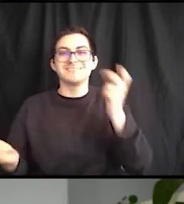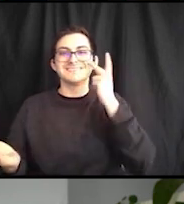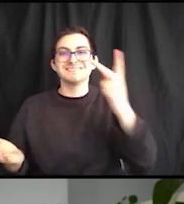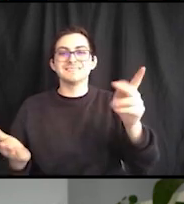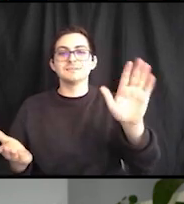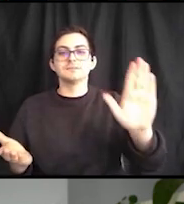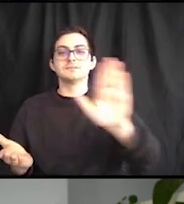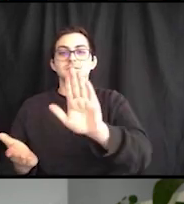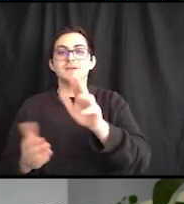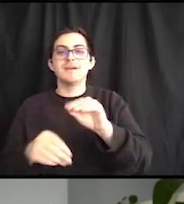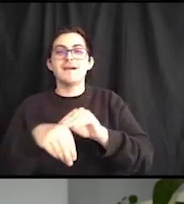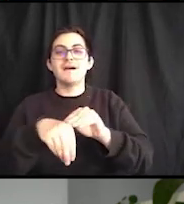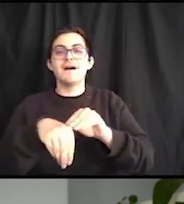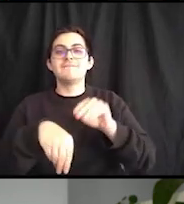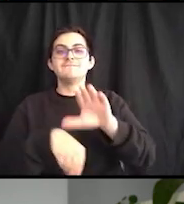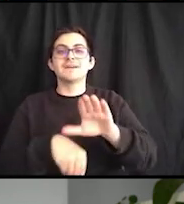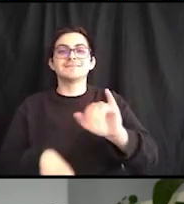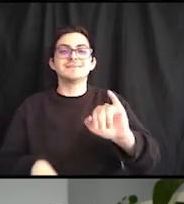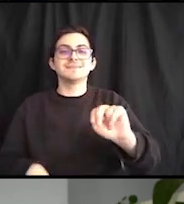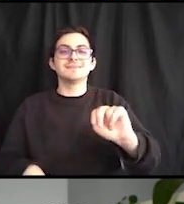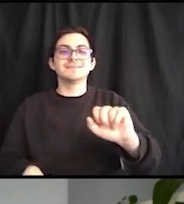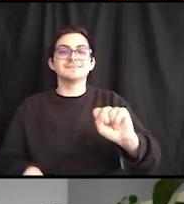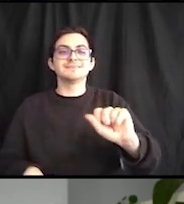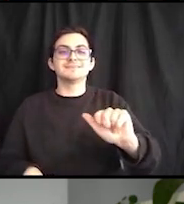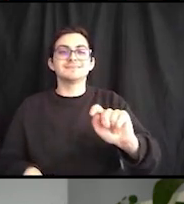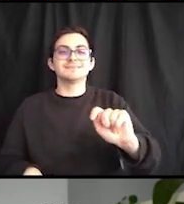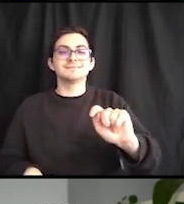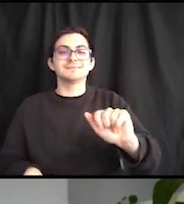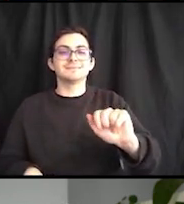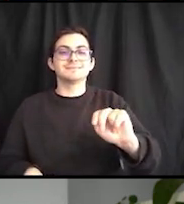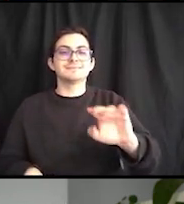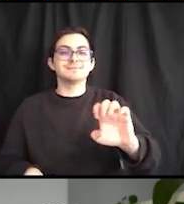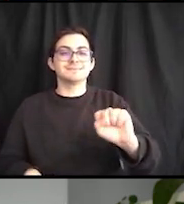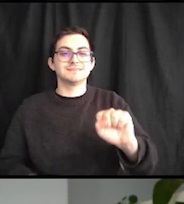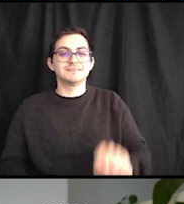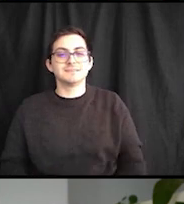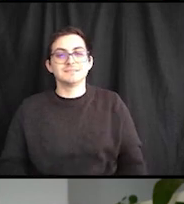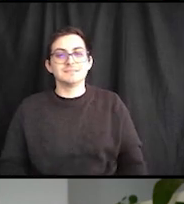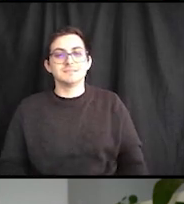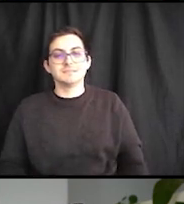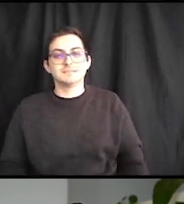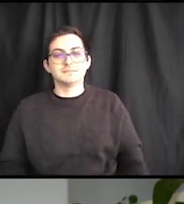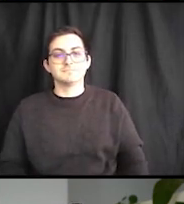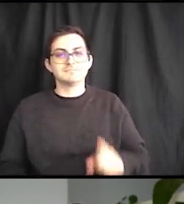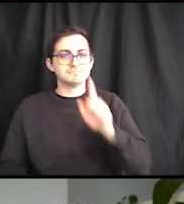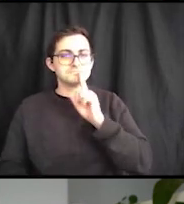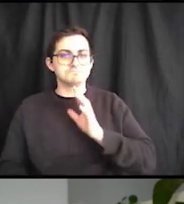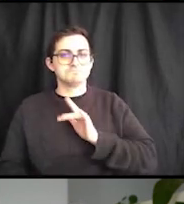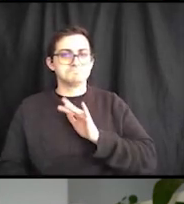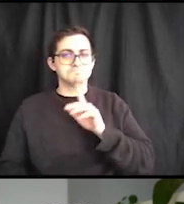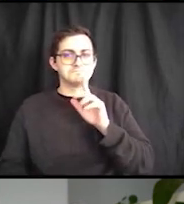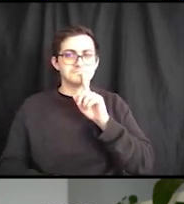like if you're updating like an add on style component. This is a really neat thing to be able to do.